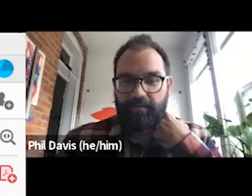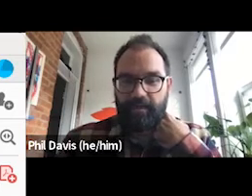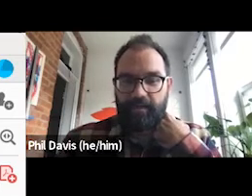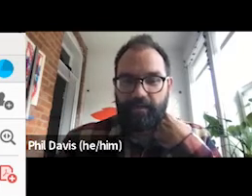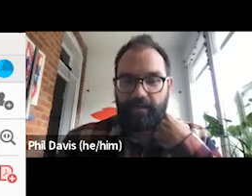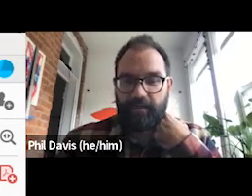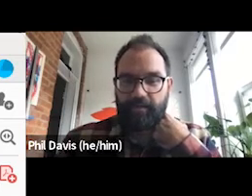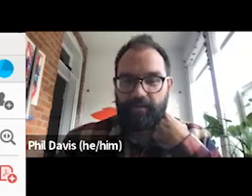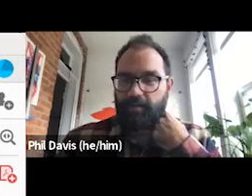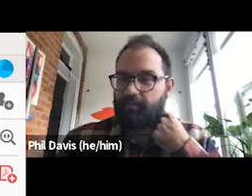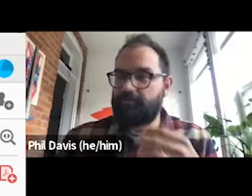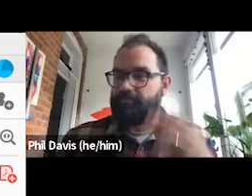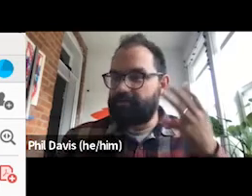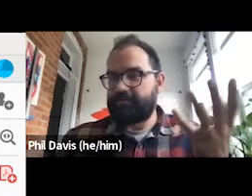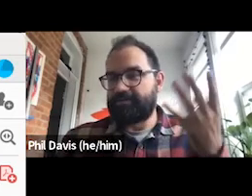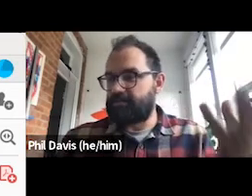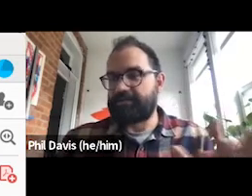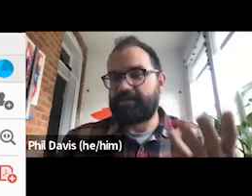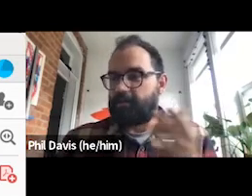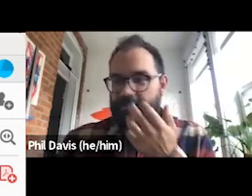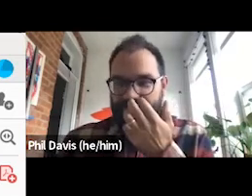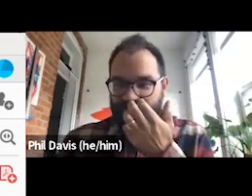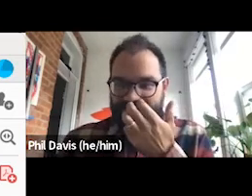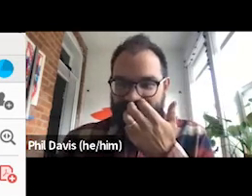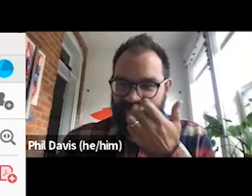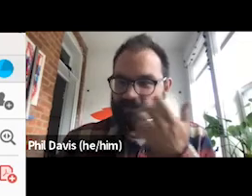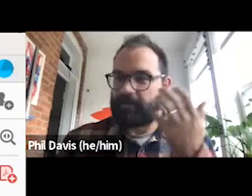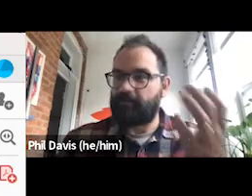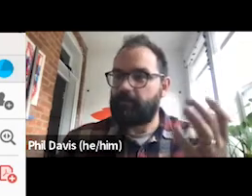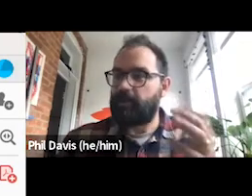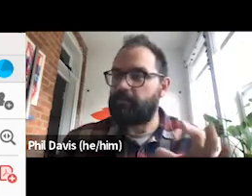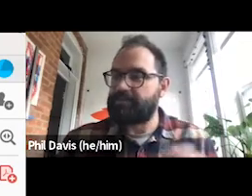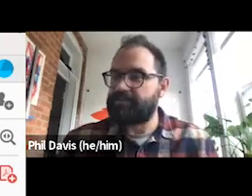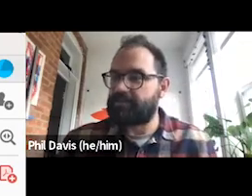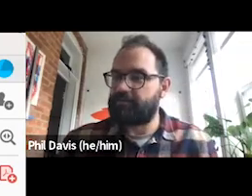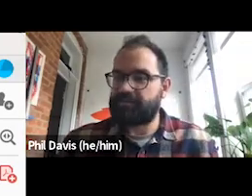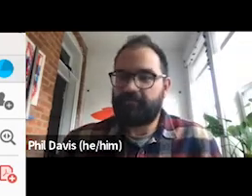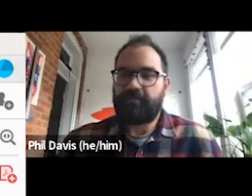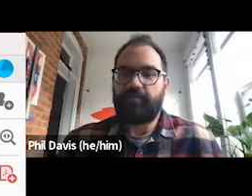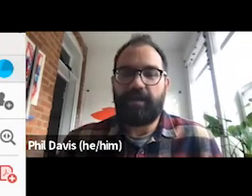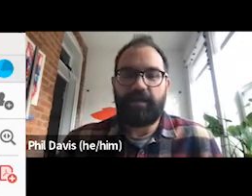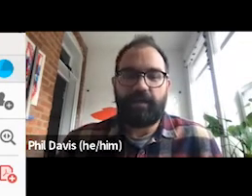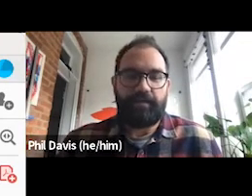And then, you know, basically just securing spaces and kinda logistical stuff in the beginning,